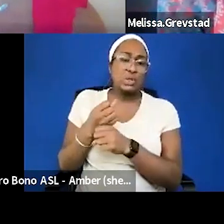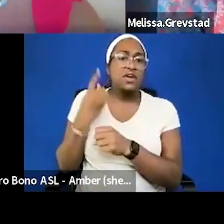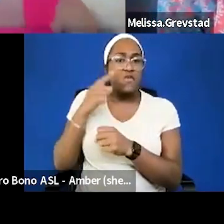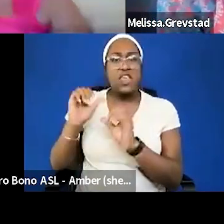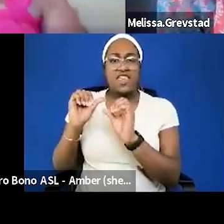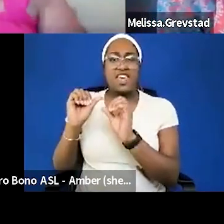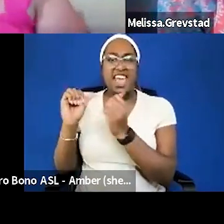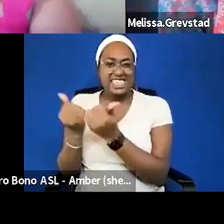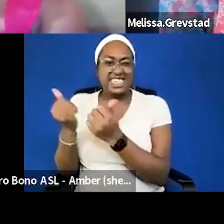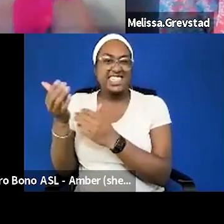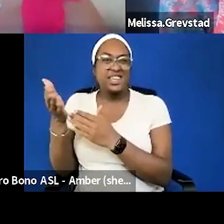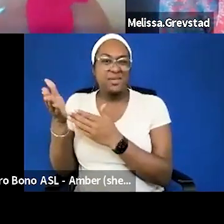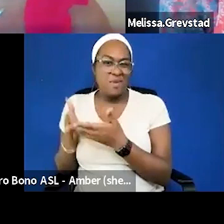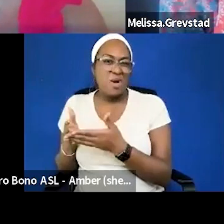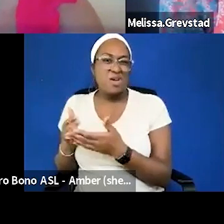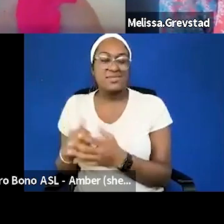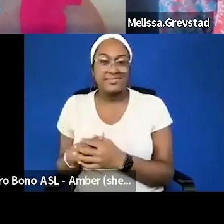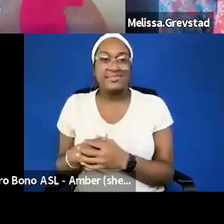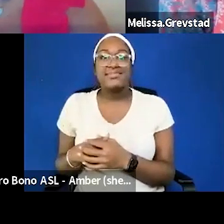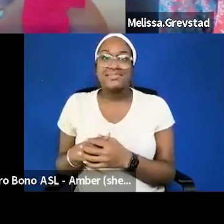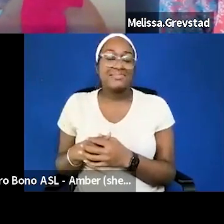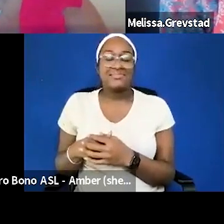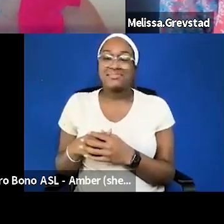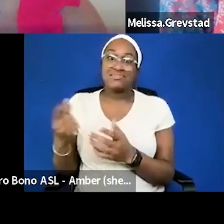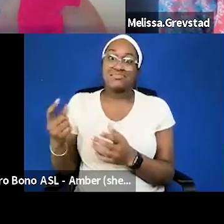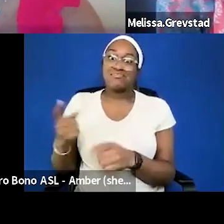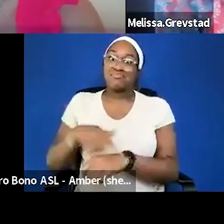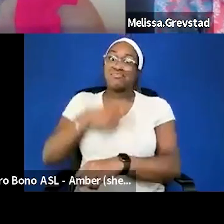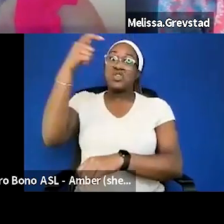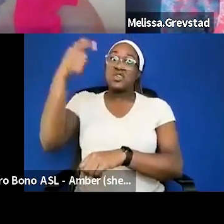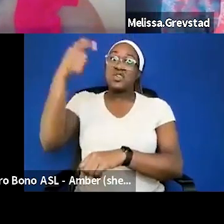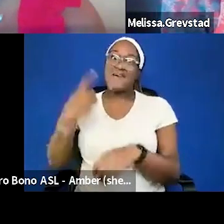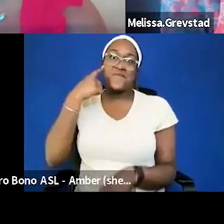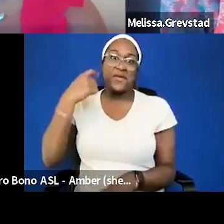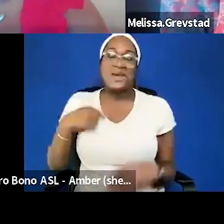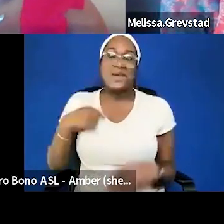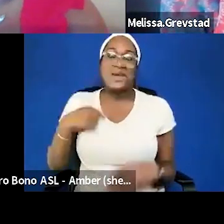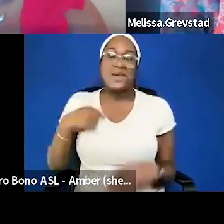So it's been a long time for me and I'm actually very grateful to be here today.